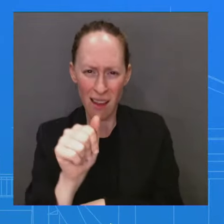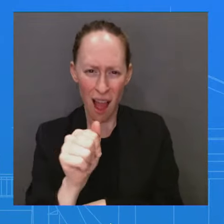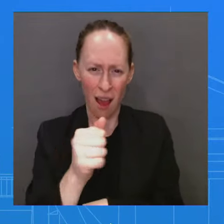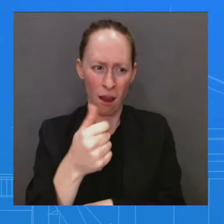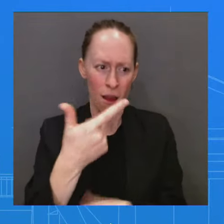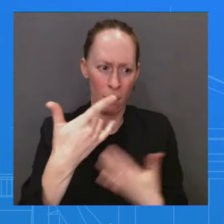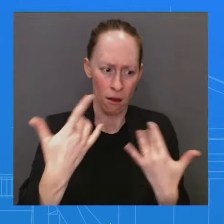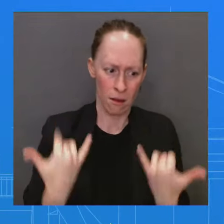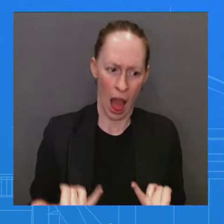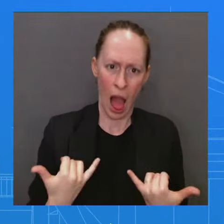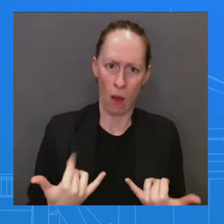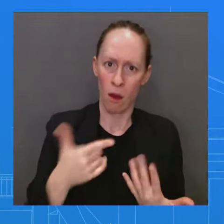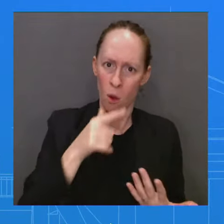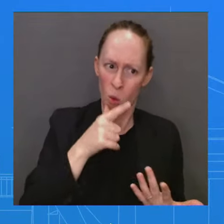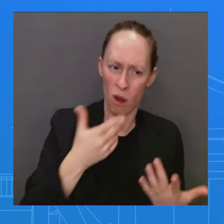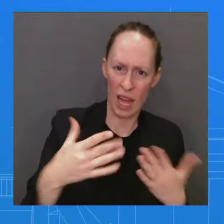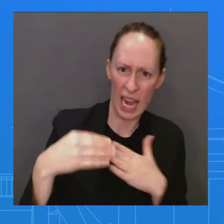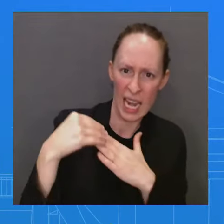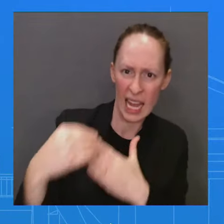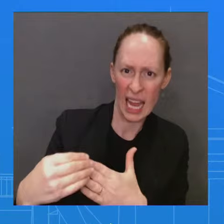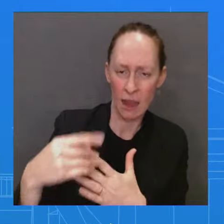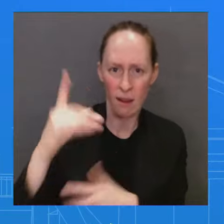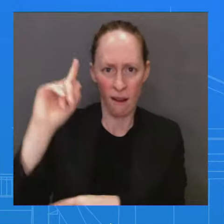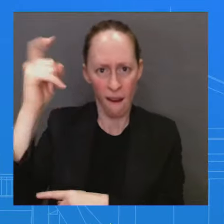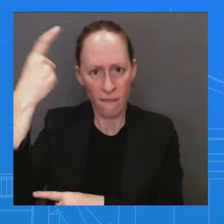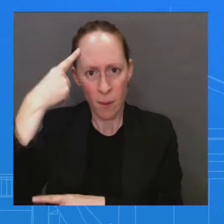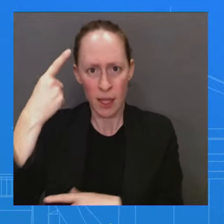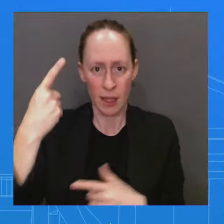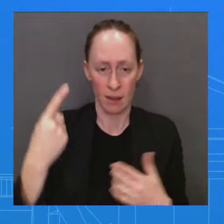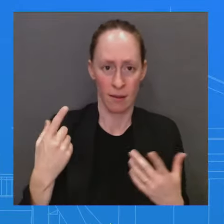is much more on the here and now and the operations. The Press: And does the U.S. have a view